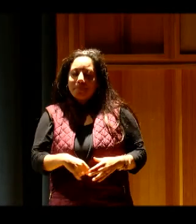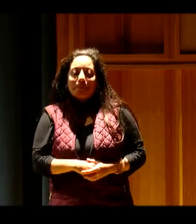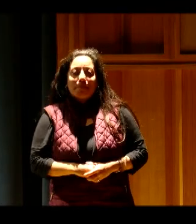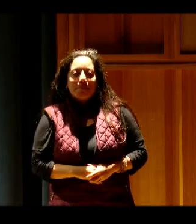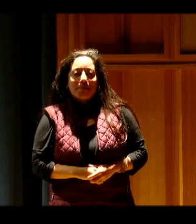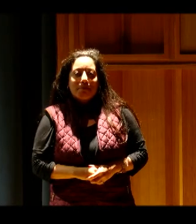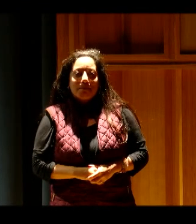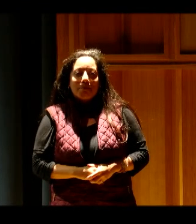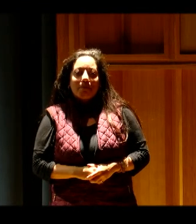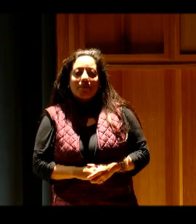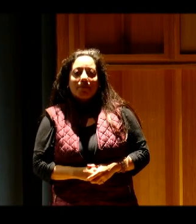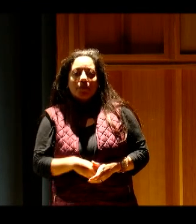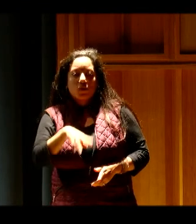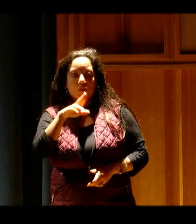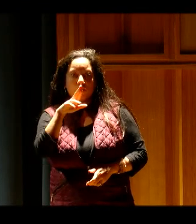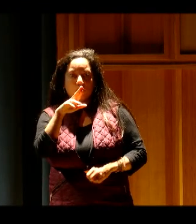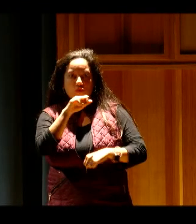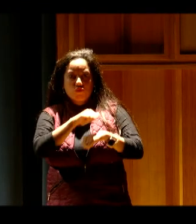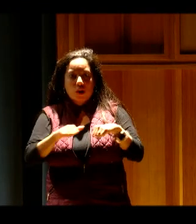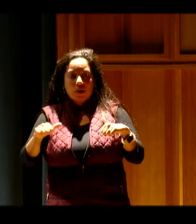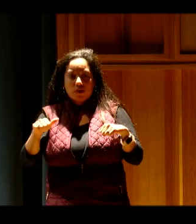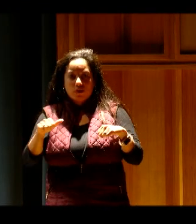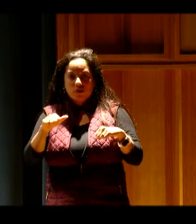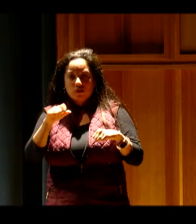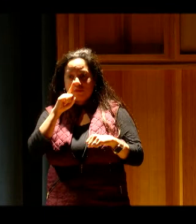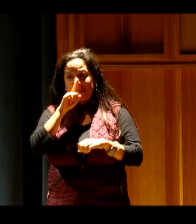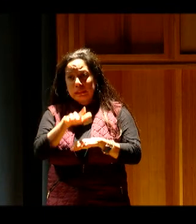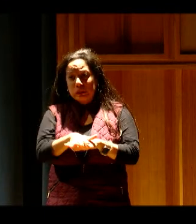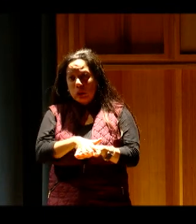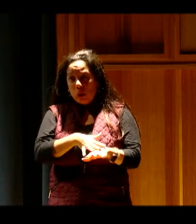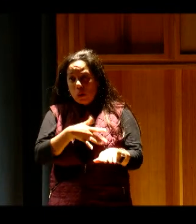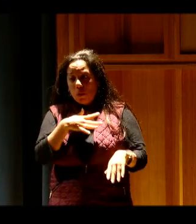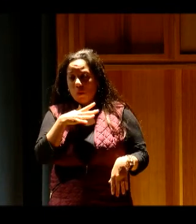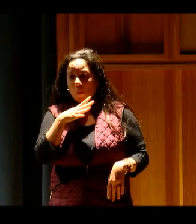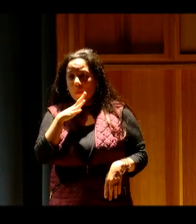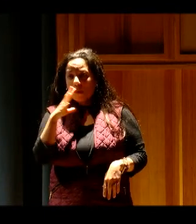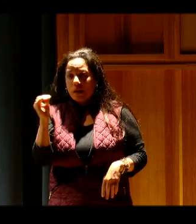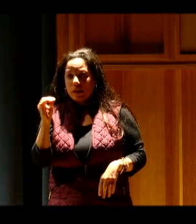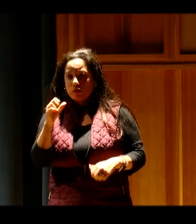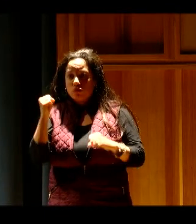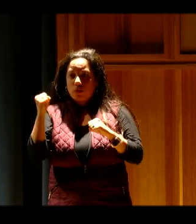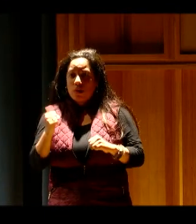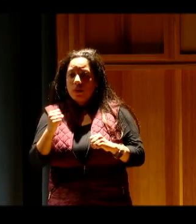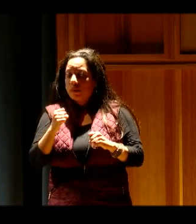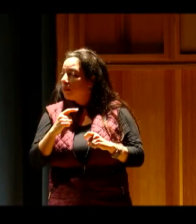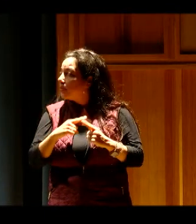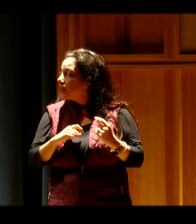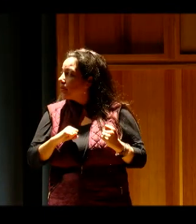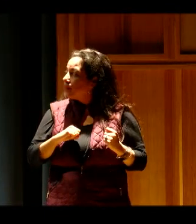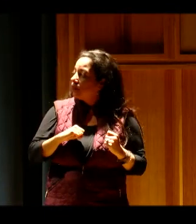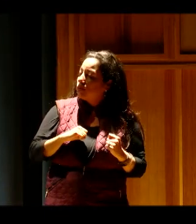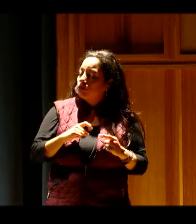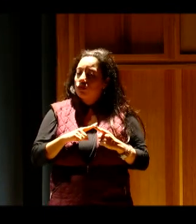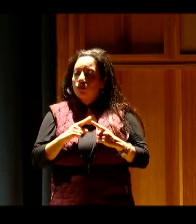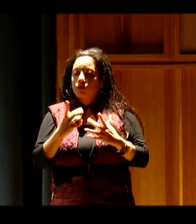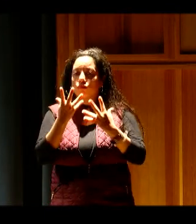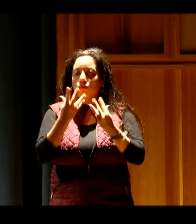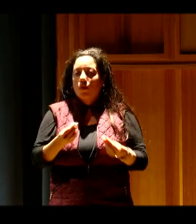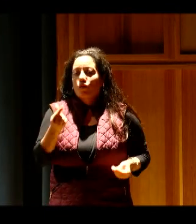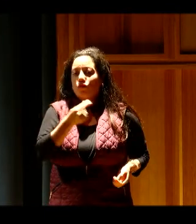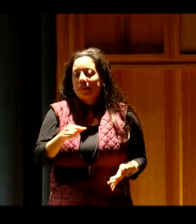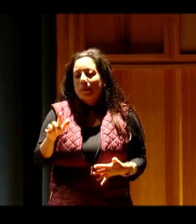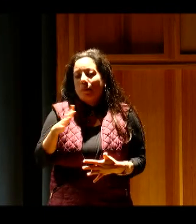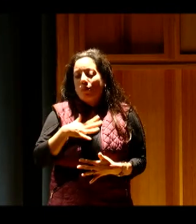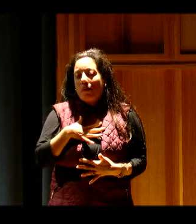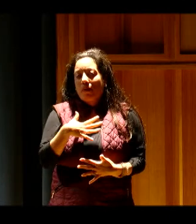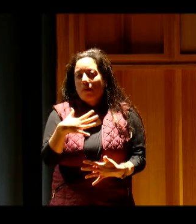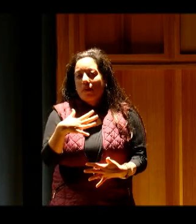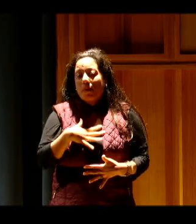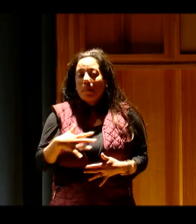"The rocks are beyond slow, beyond strong, and yet yielding to a soft, green breath as powerful as a glacier,